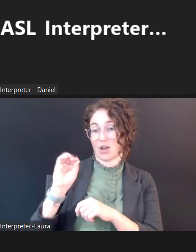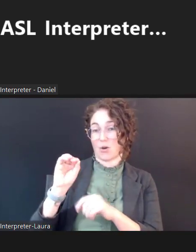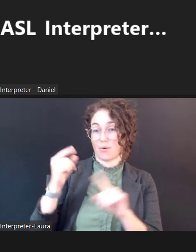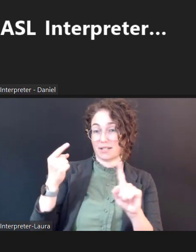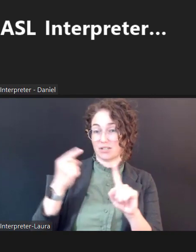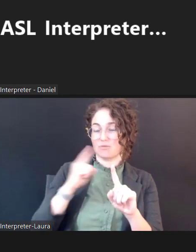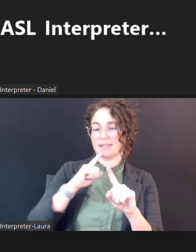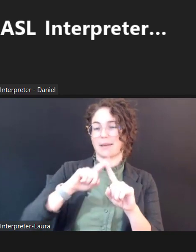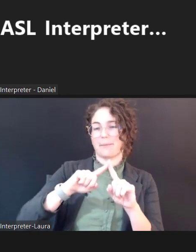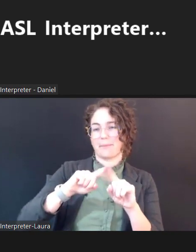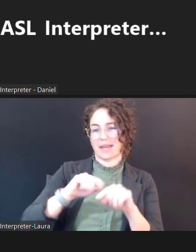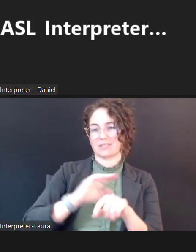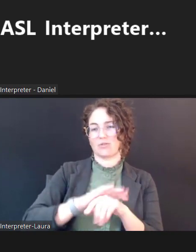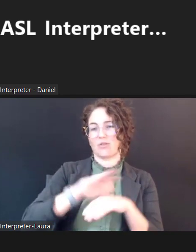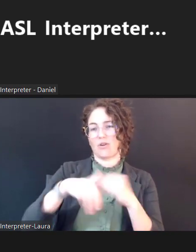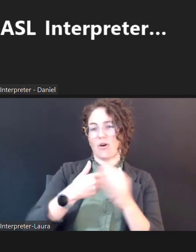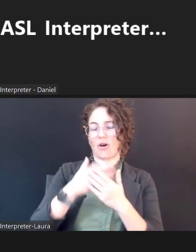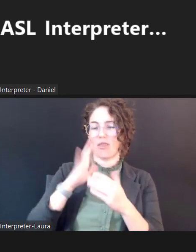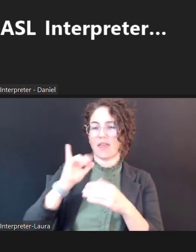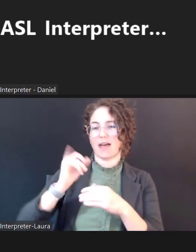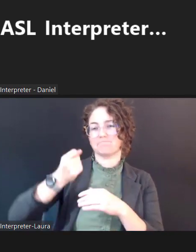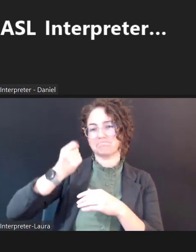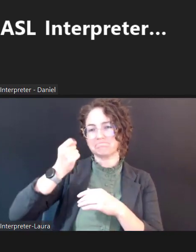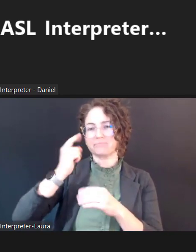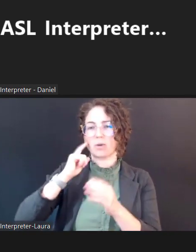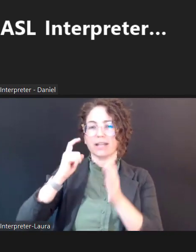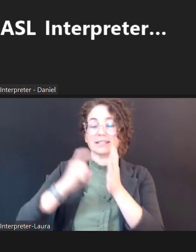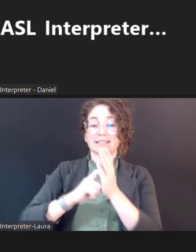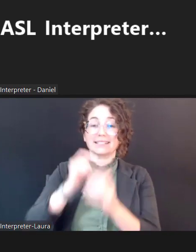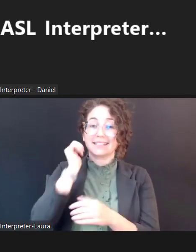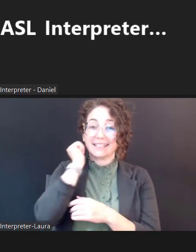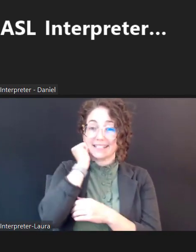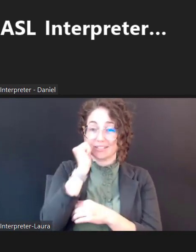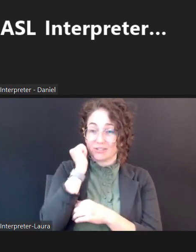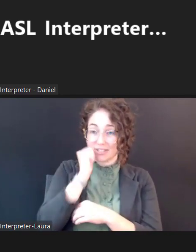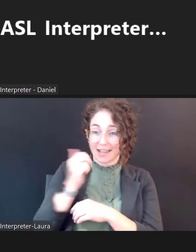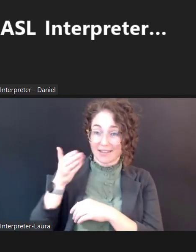day there are young children who are deaf or just hard of hearing